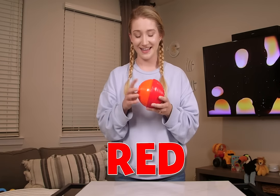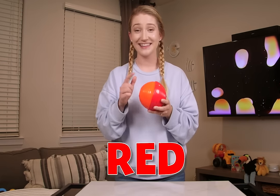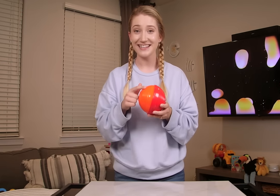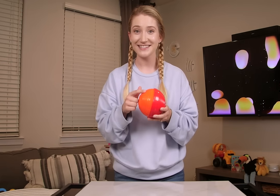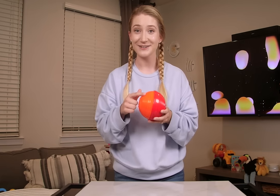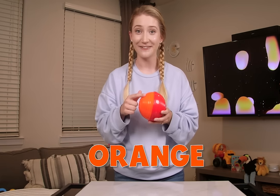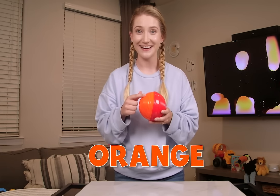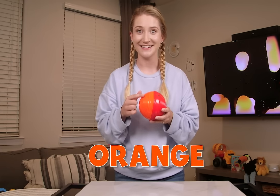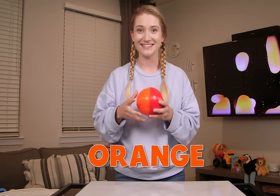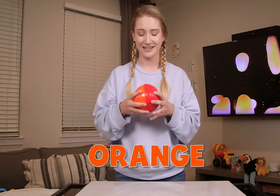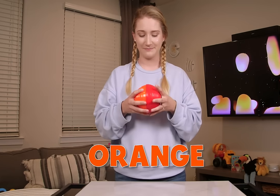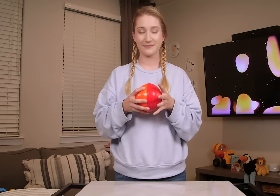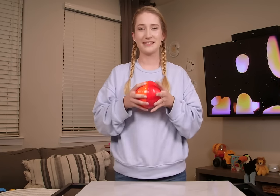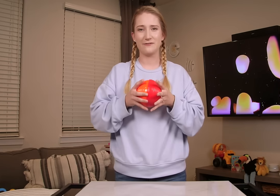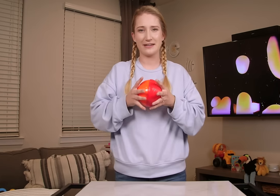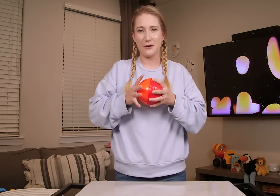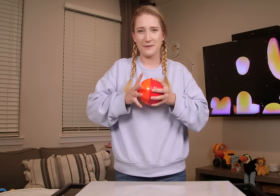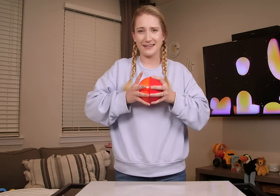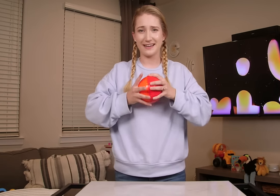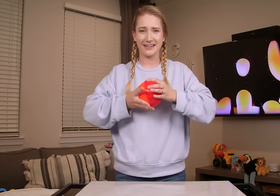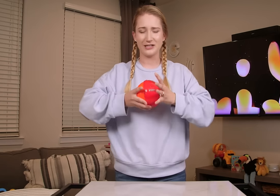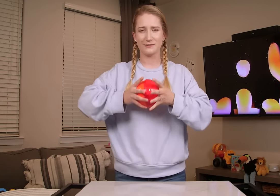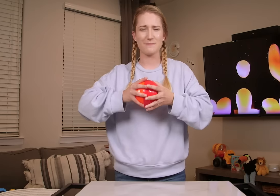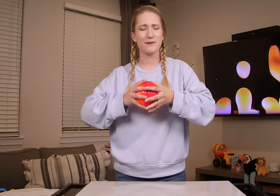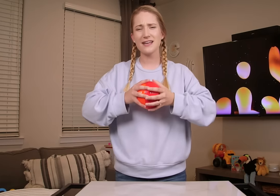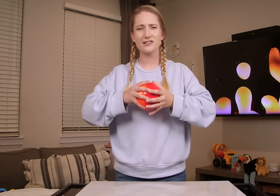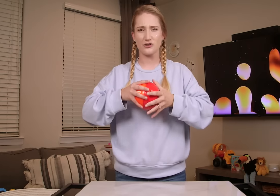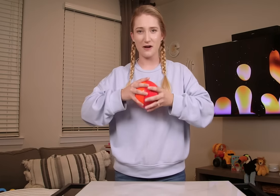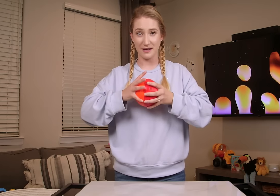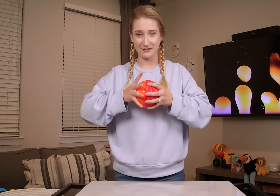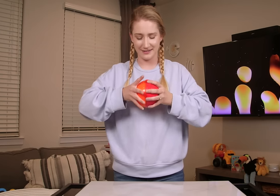And this is orange. Let's see if we can open it. Gotta use my big, strong muscles.